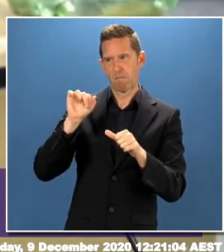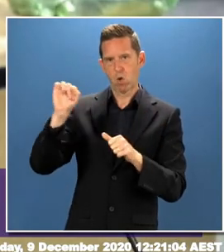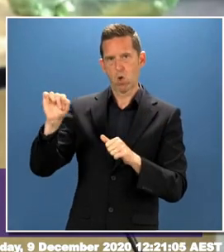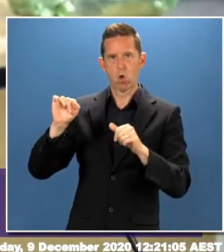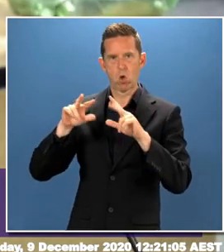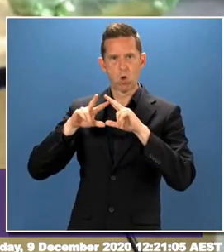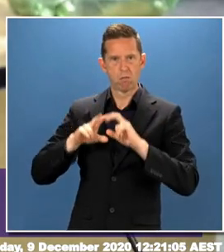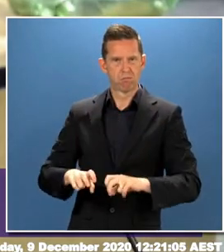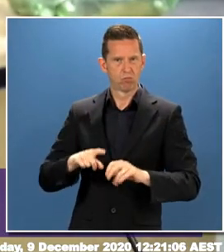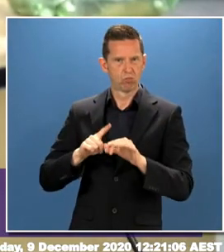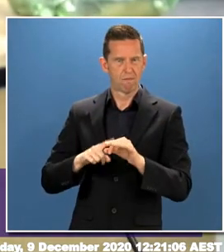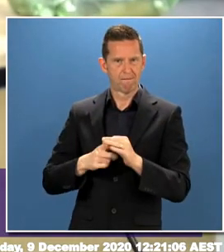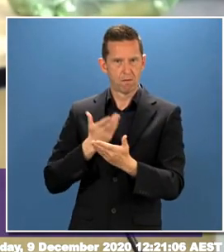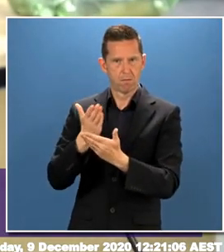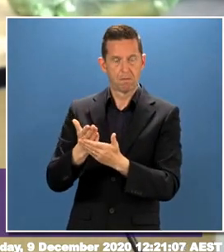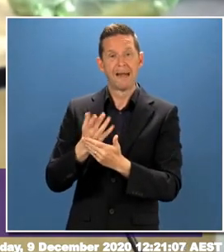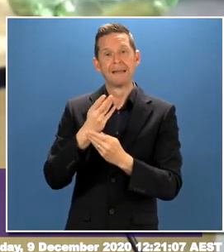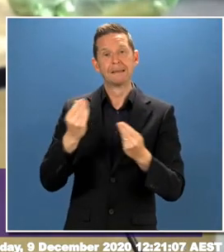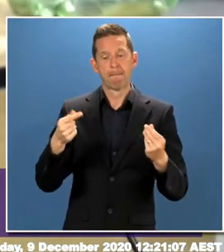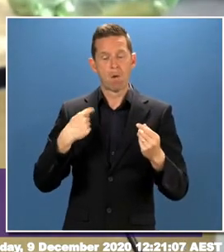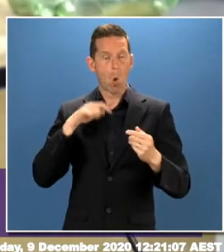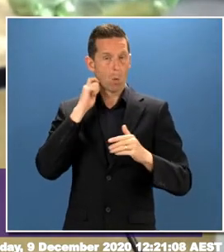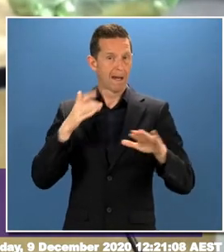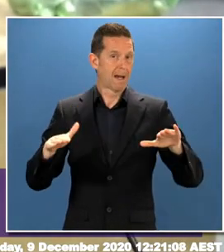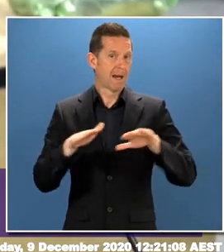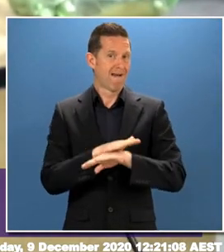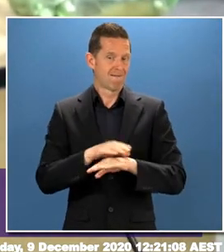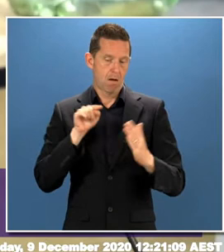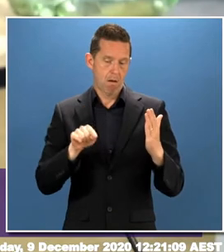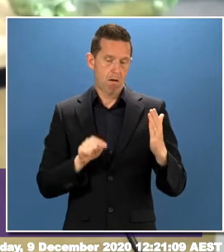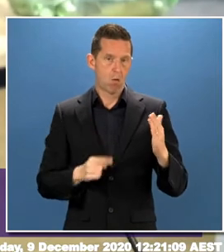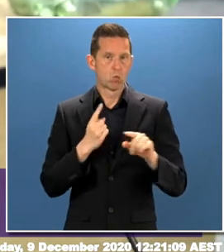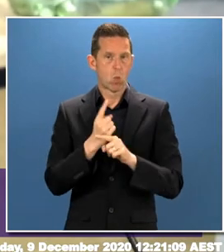I will focus on a couple of those questions as we go through further with Ms Kroes's evidence.